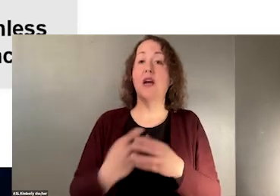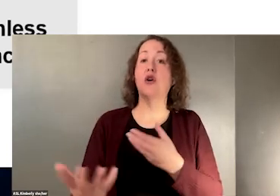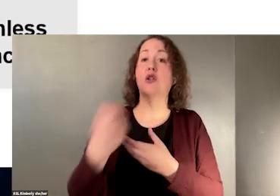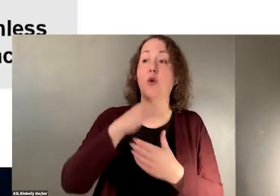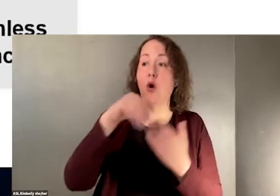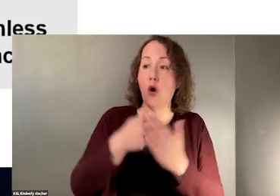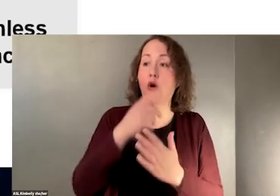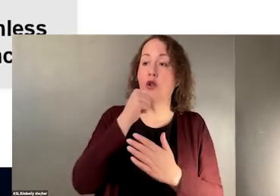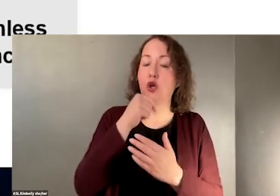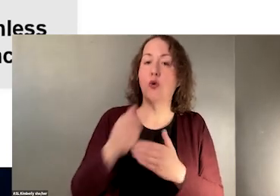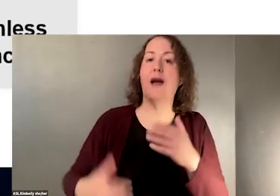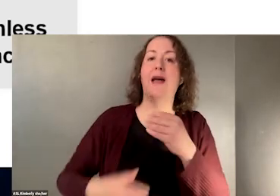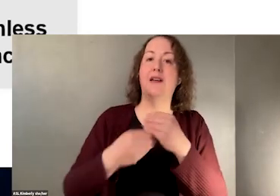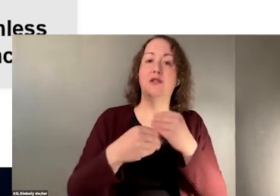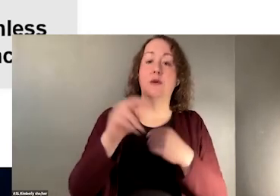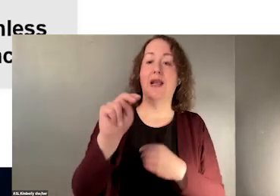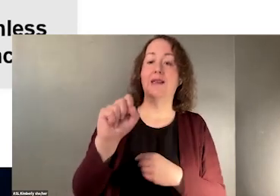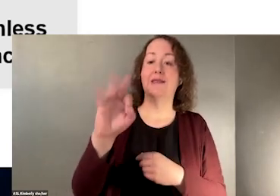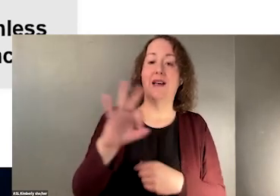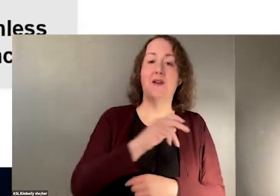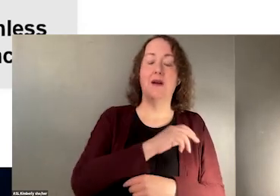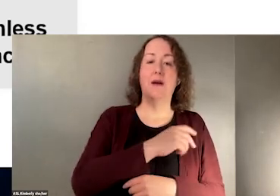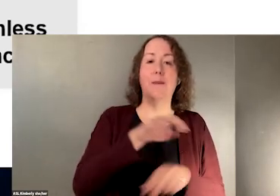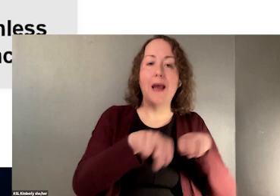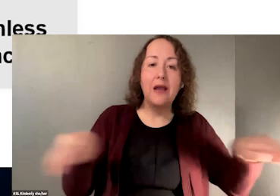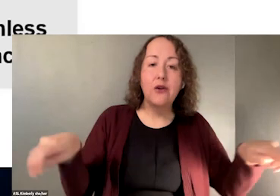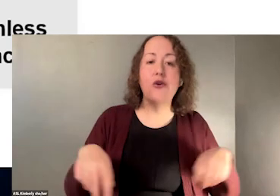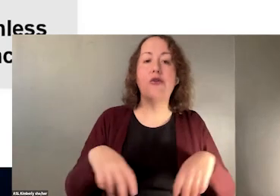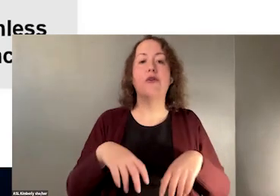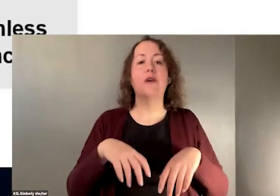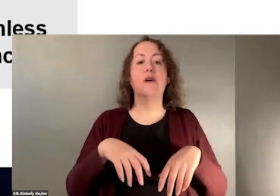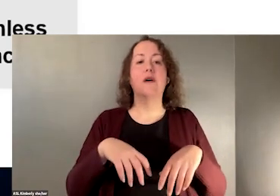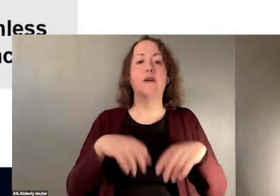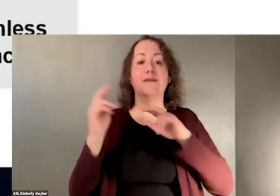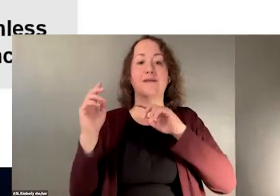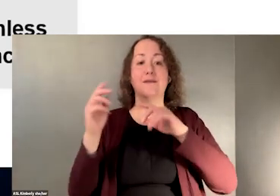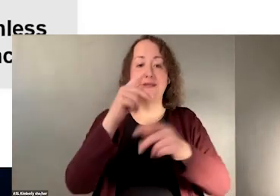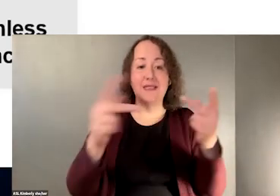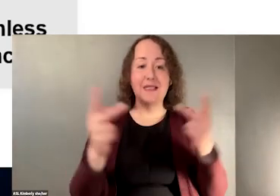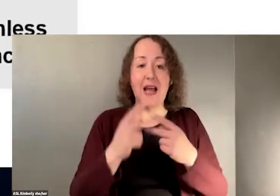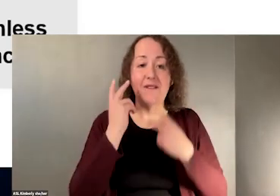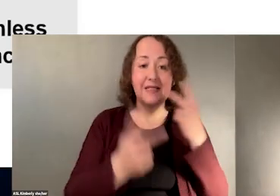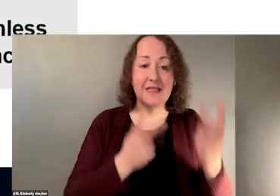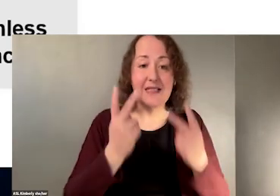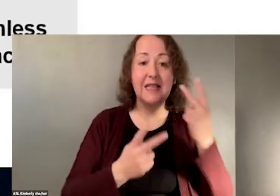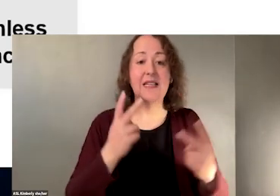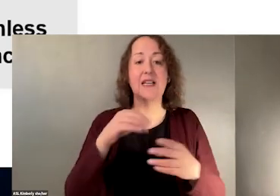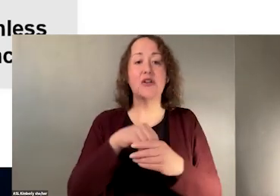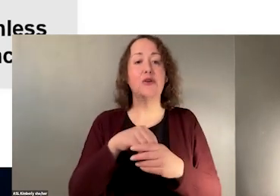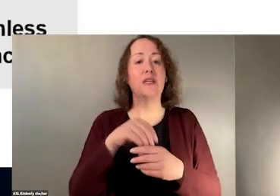to an NSF panel, site visit, advisory committee, subcommittee, or committee of visitors.